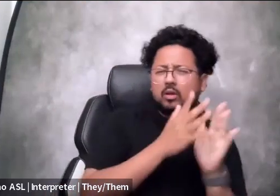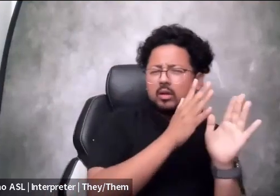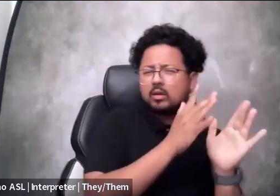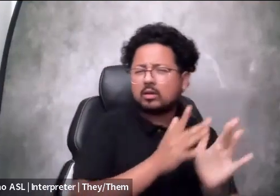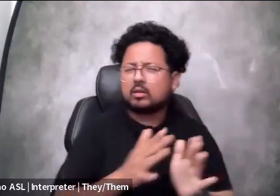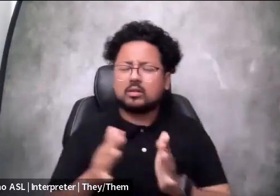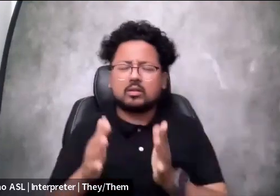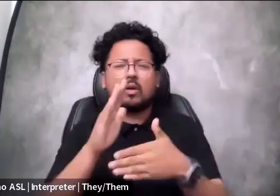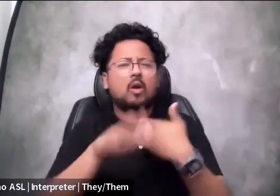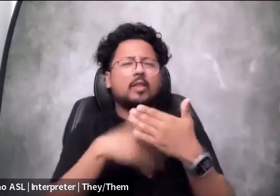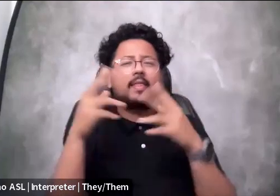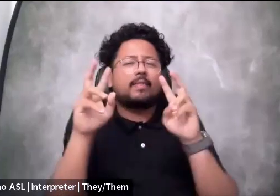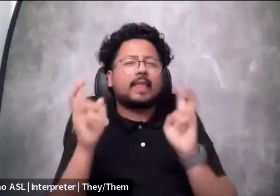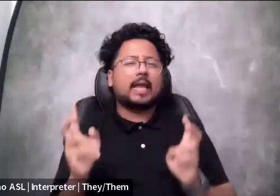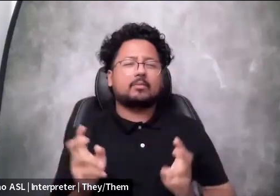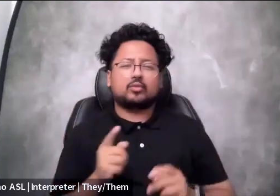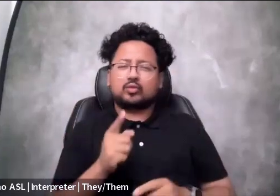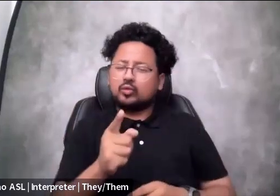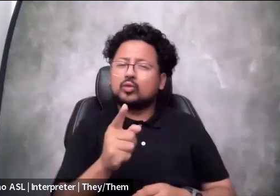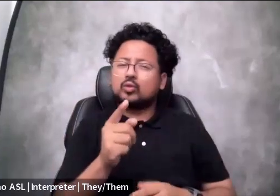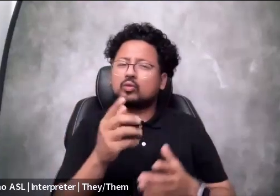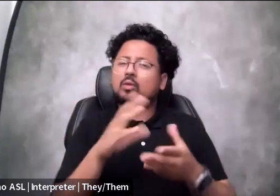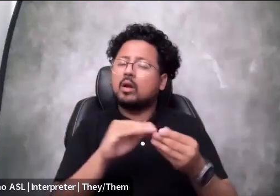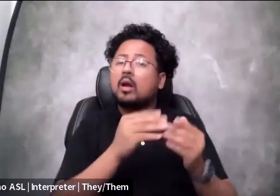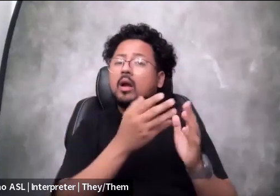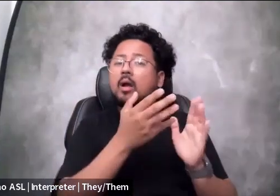those themes that you worked with in this book carry through to your other books. Sure.